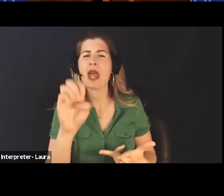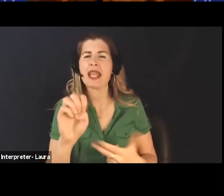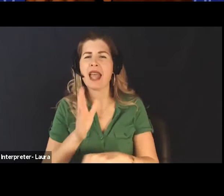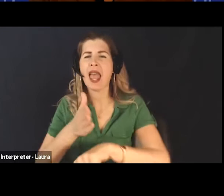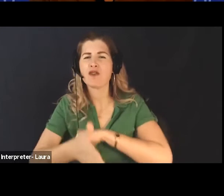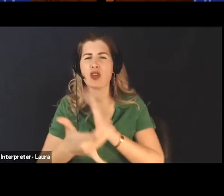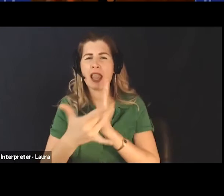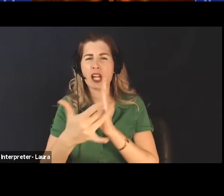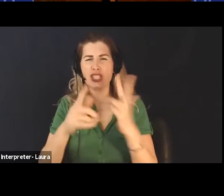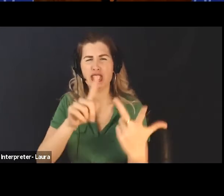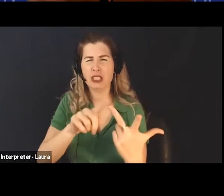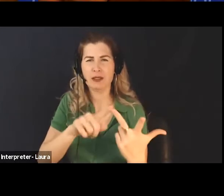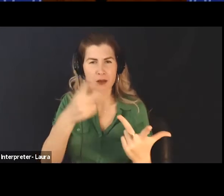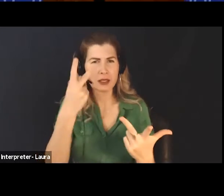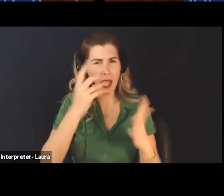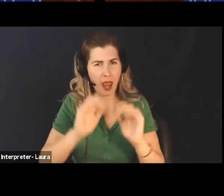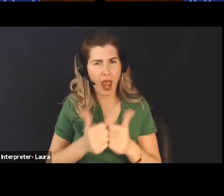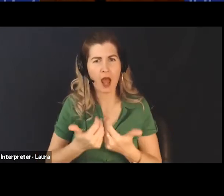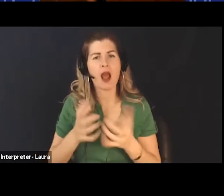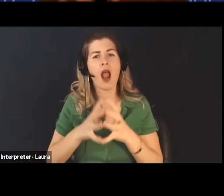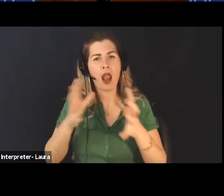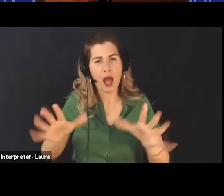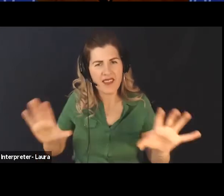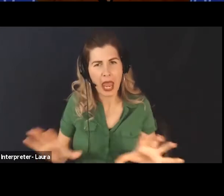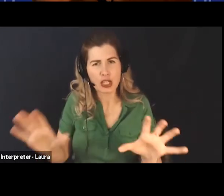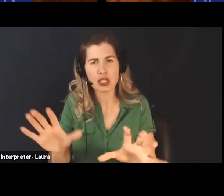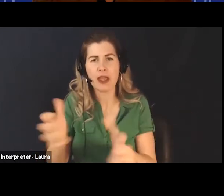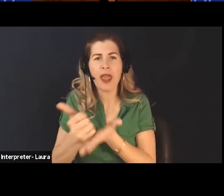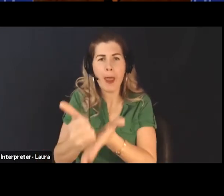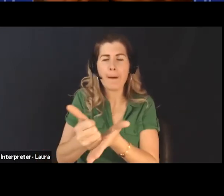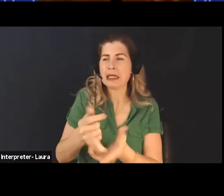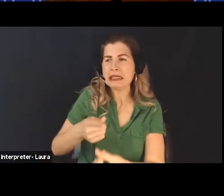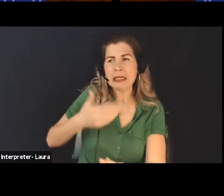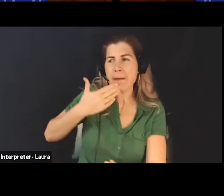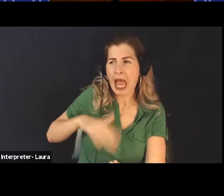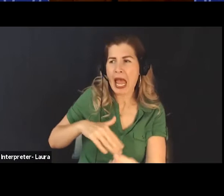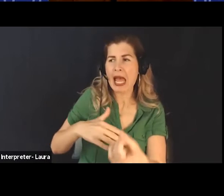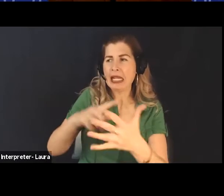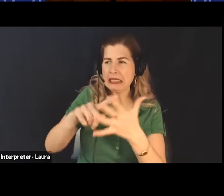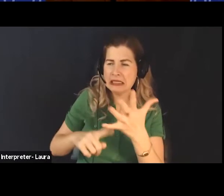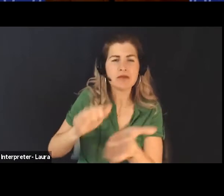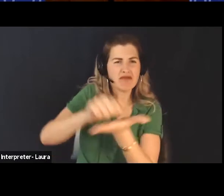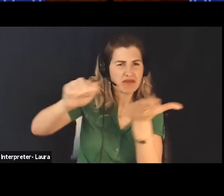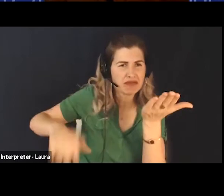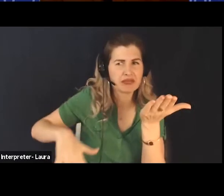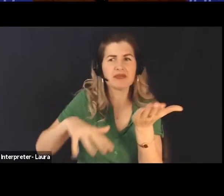and design efforts can be put towards abolitionist efforts rather than efforts that re-inscribe racial hierarchies under racial capitalism.